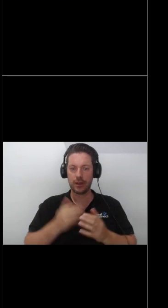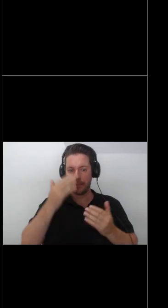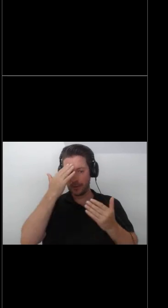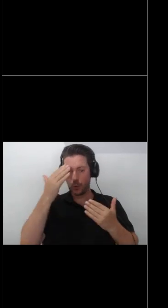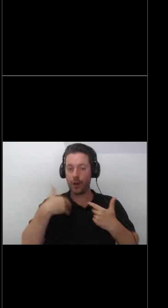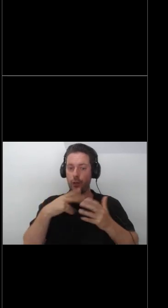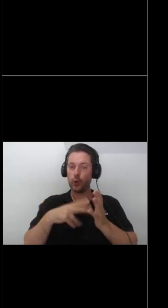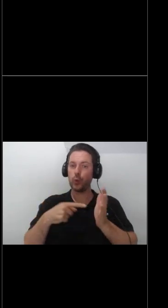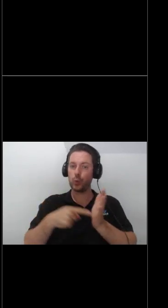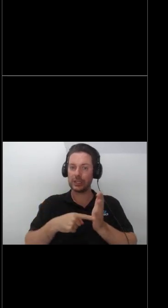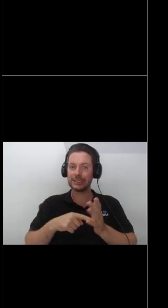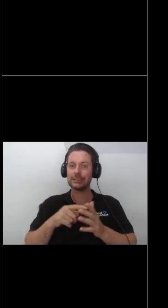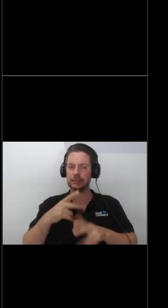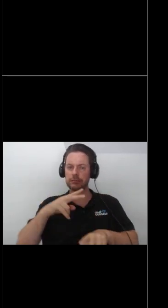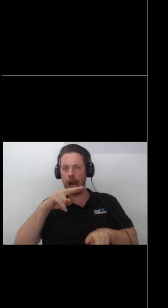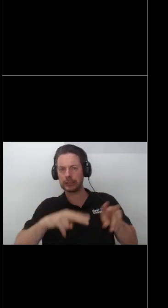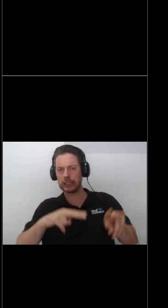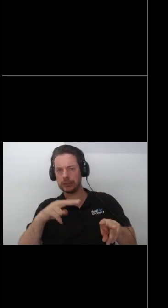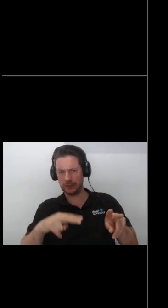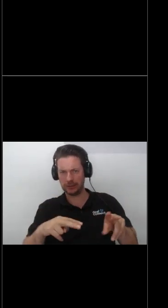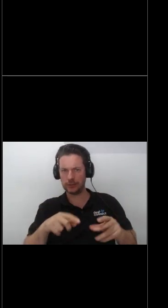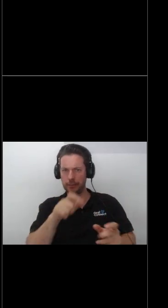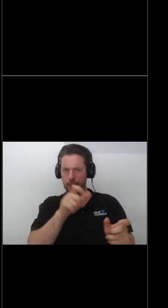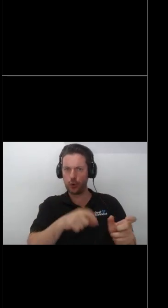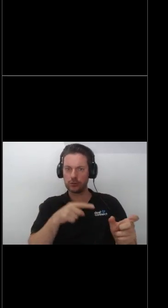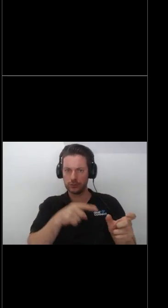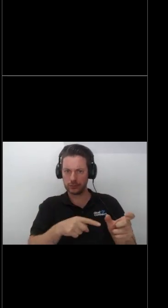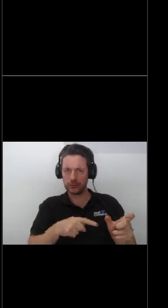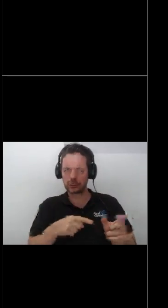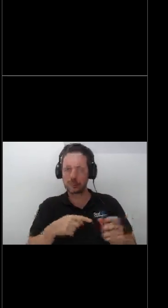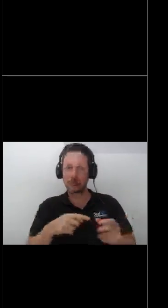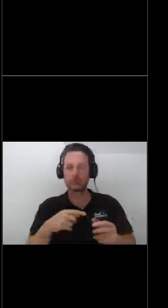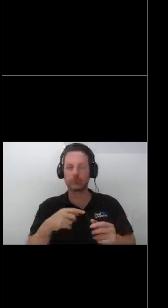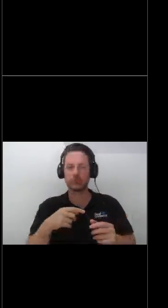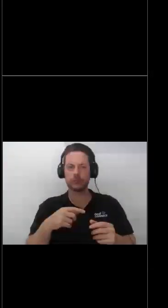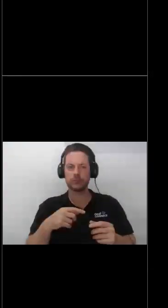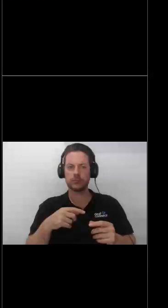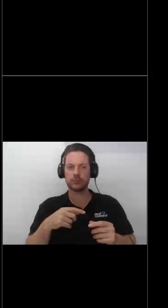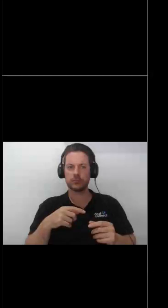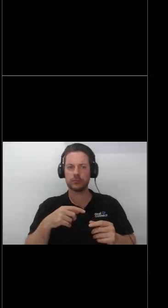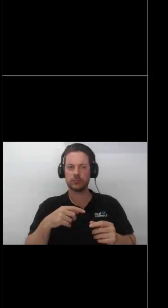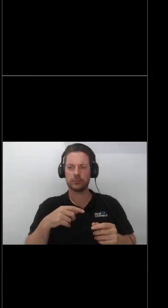which will require the provision of information